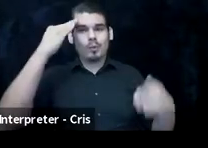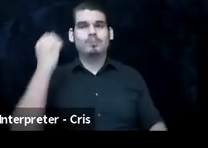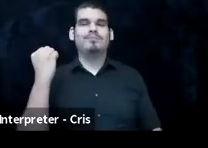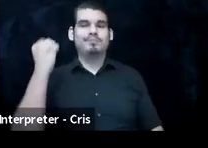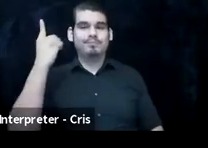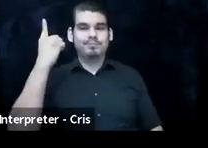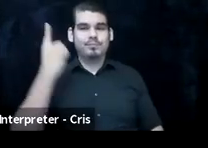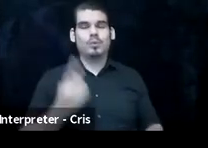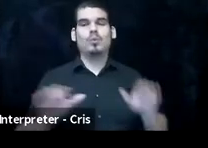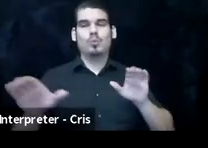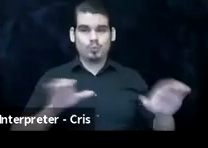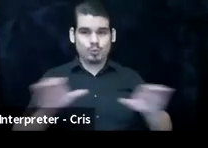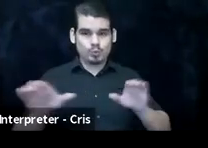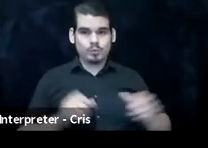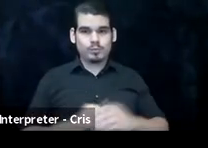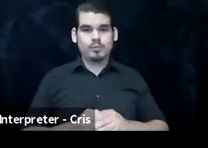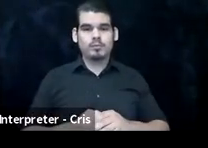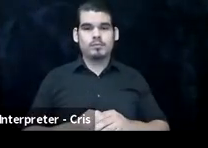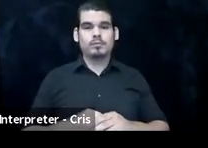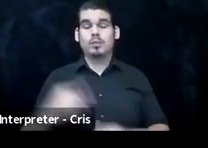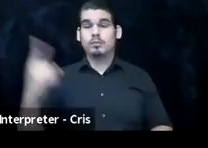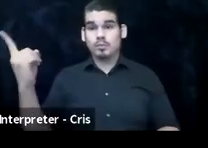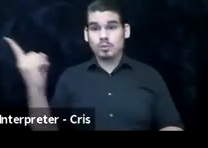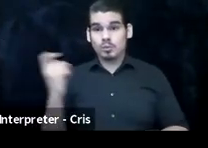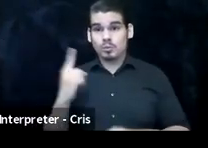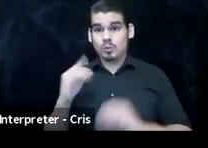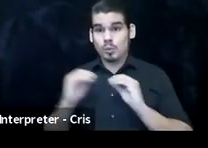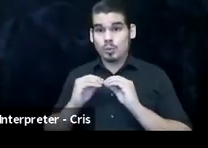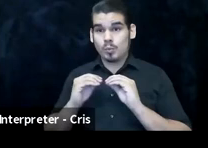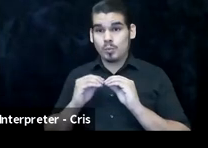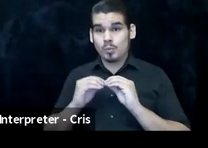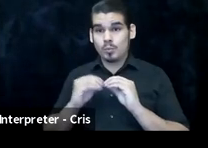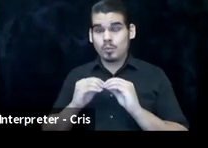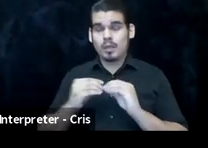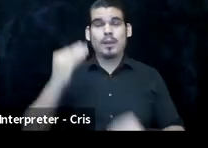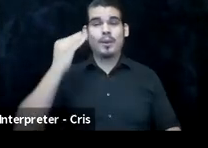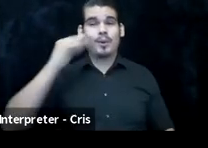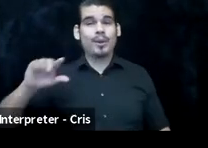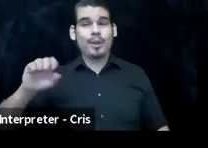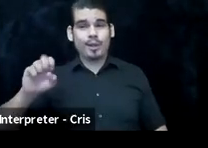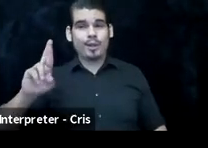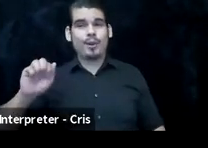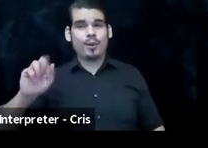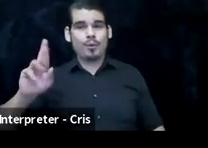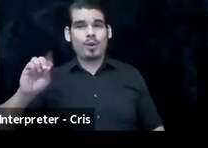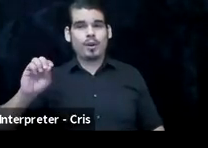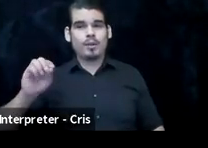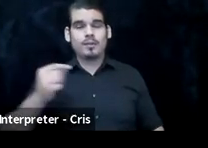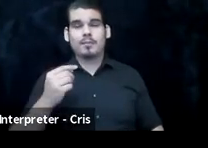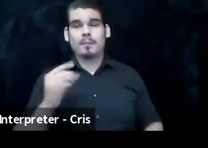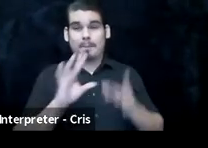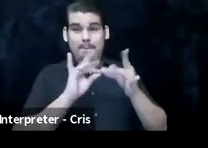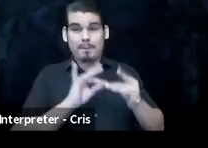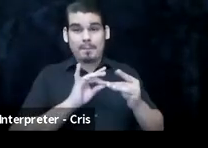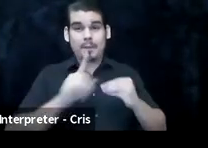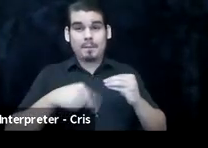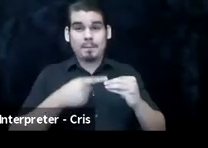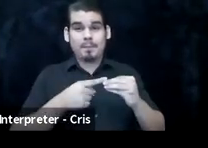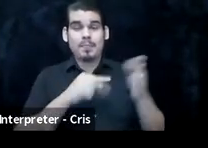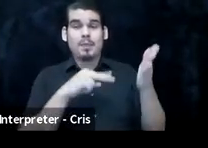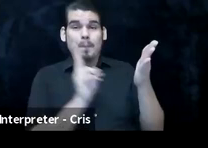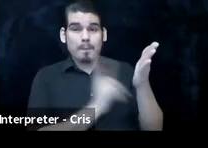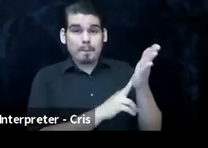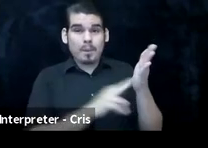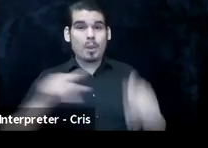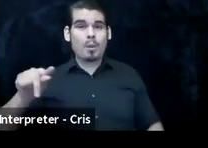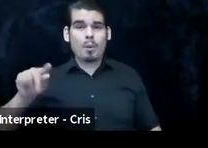Jessica Dominguez: yeah I know that Gerardo mentioned about registering for the pole um work exactly what we've registered, for that is it an APP where like a website, we visit.